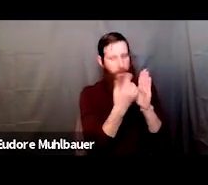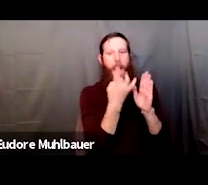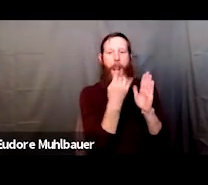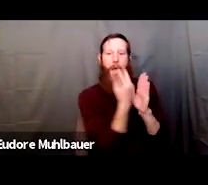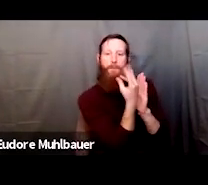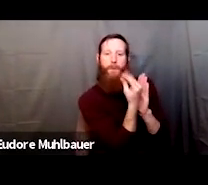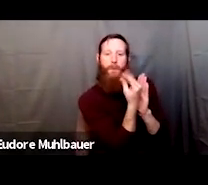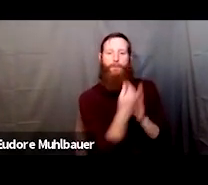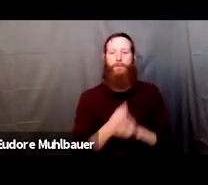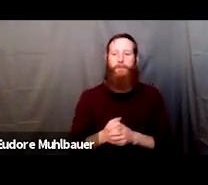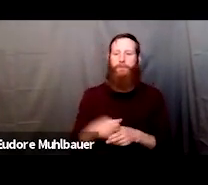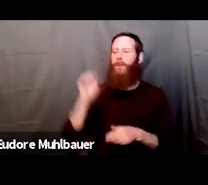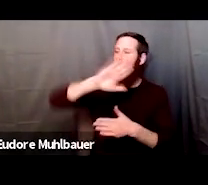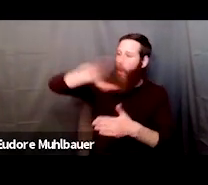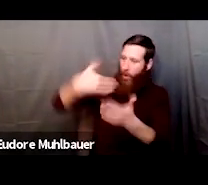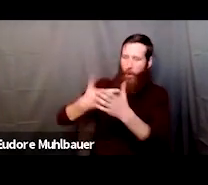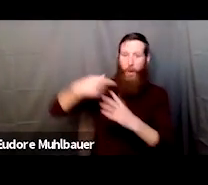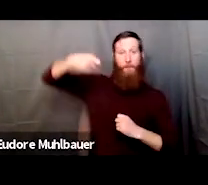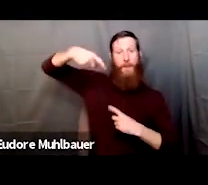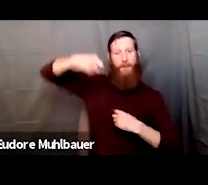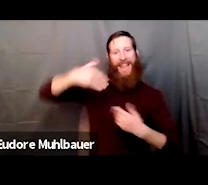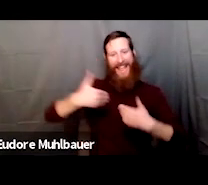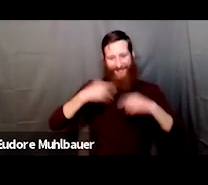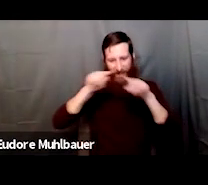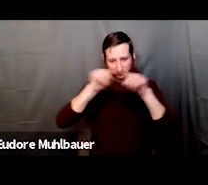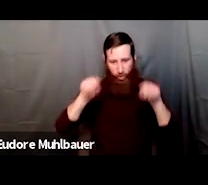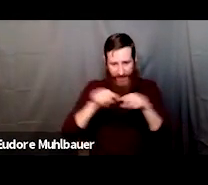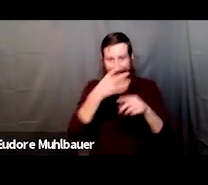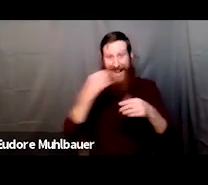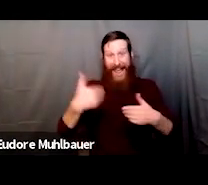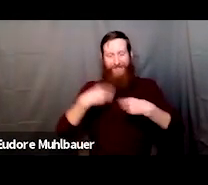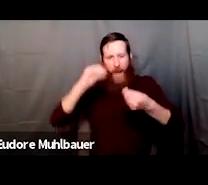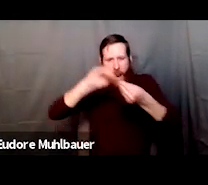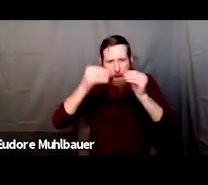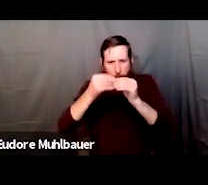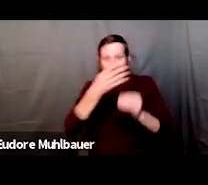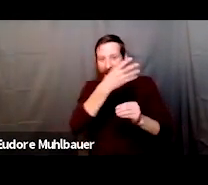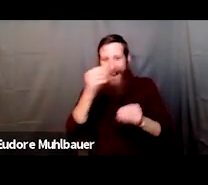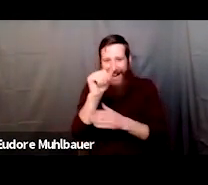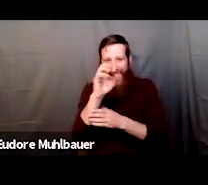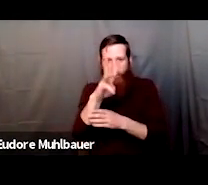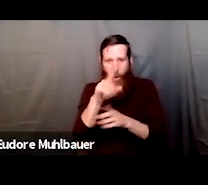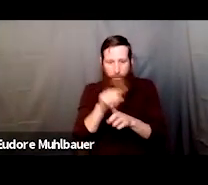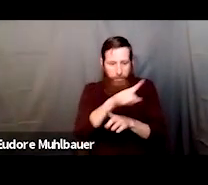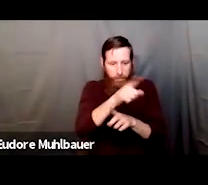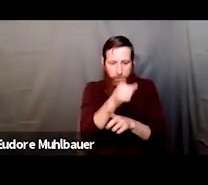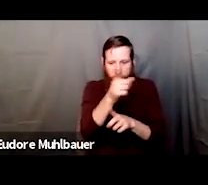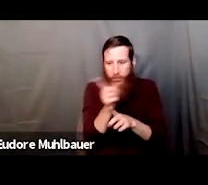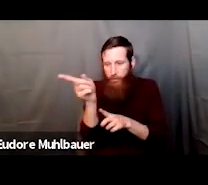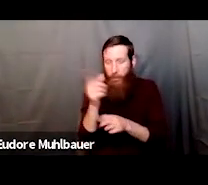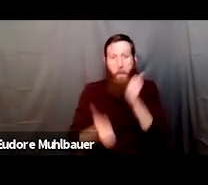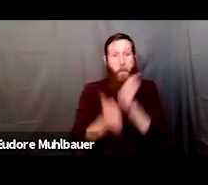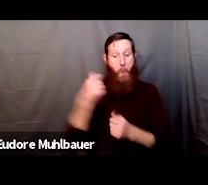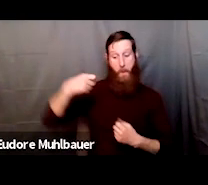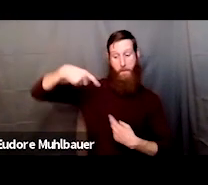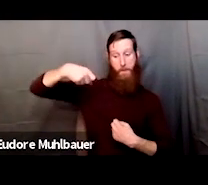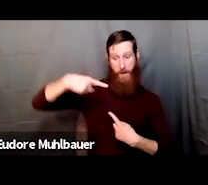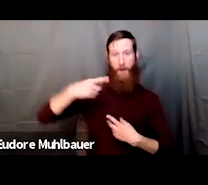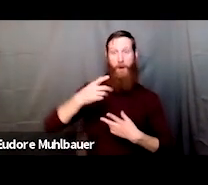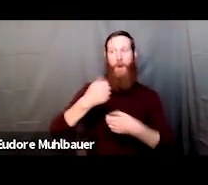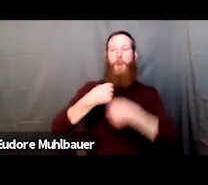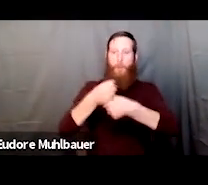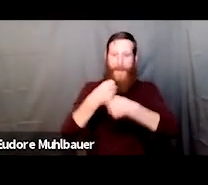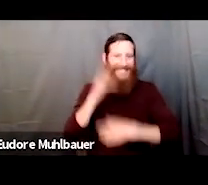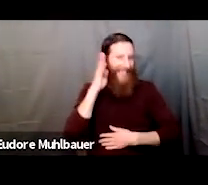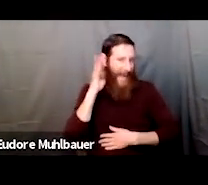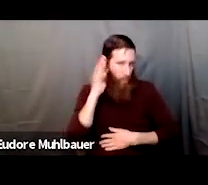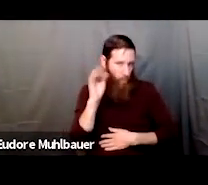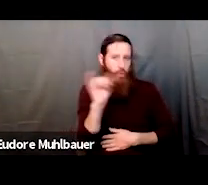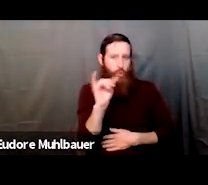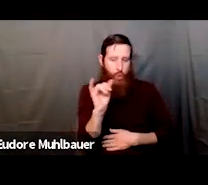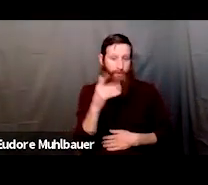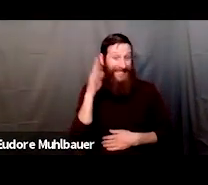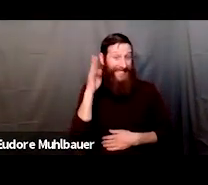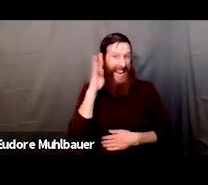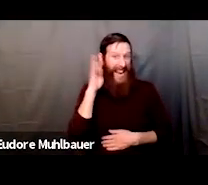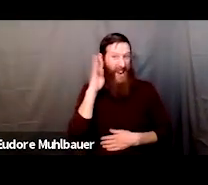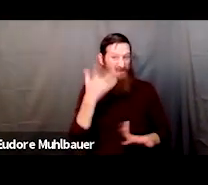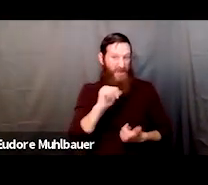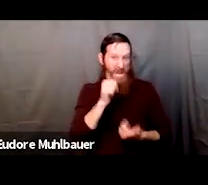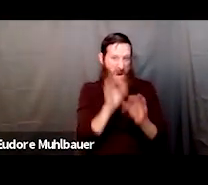All beacons have a screen which display numbers and arrows. Most beacons do produce a sound which is not critical to the search function.